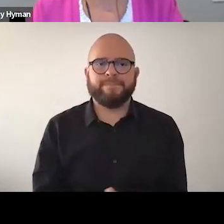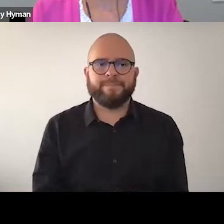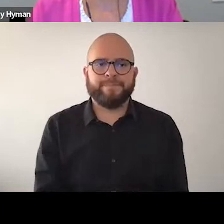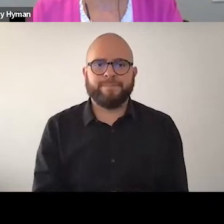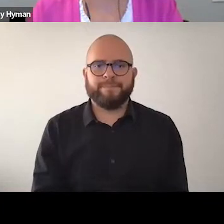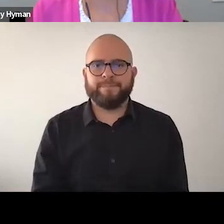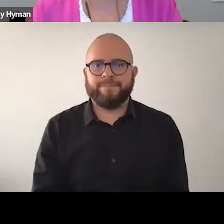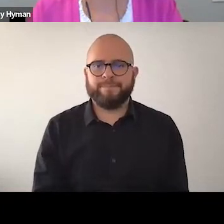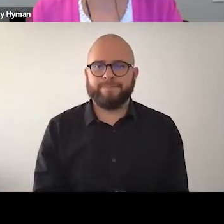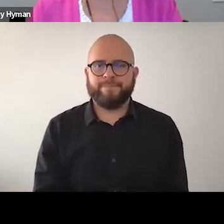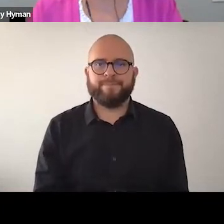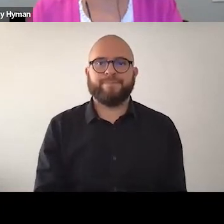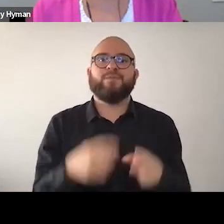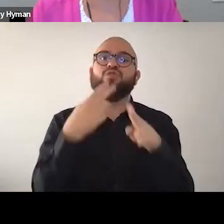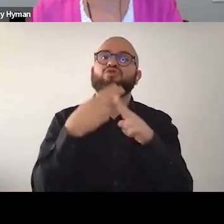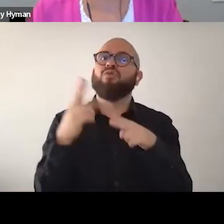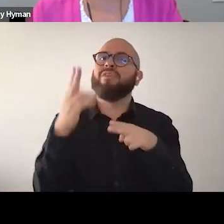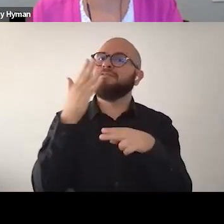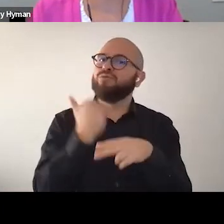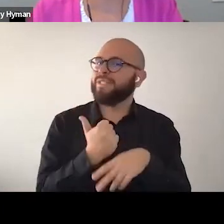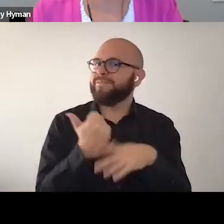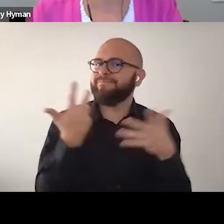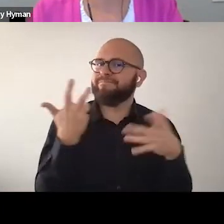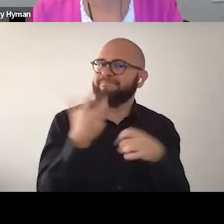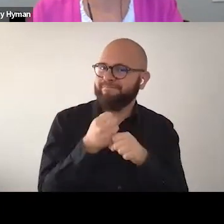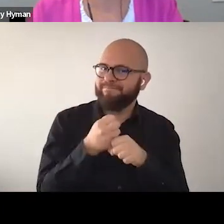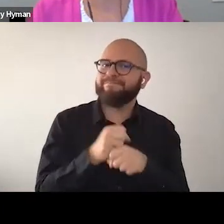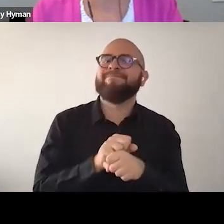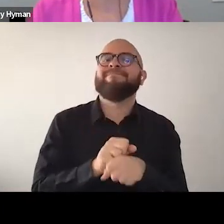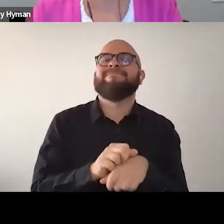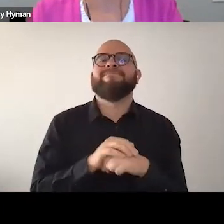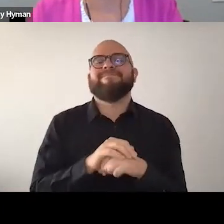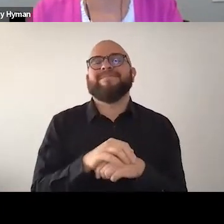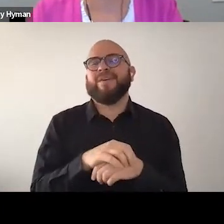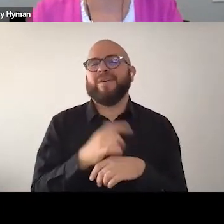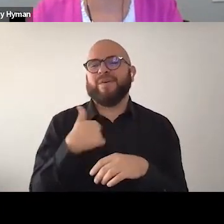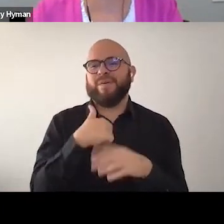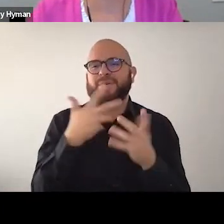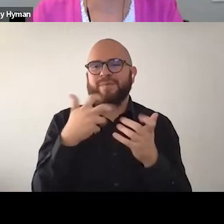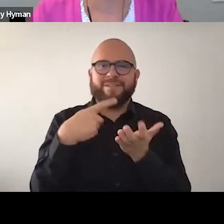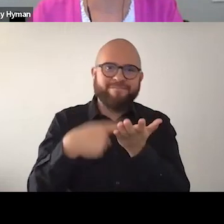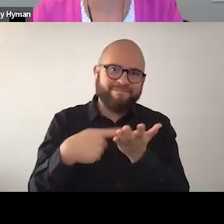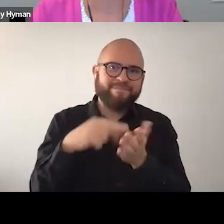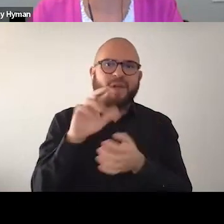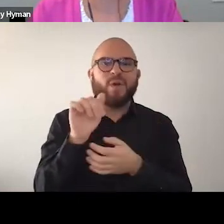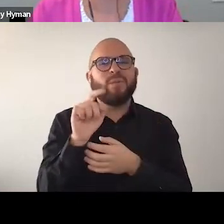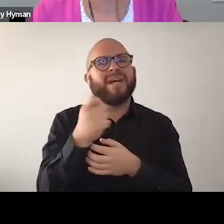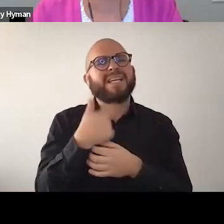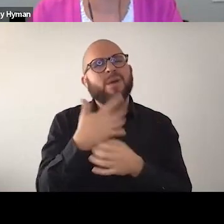Short and sweet just the way we wanted to do our rates. Wanted to make sure that it was simple and the flat fees